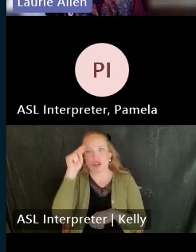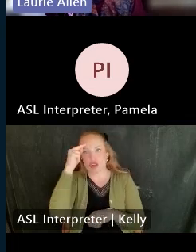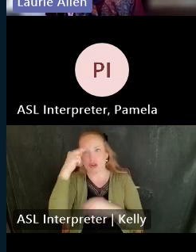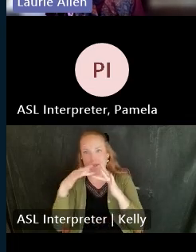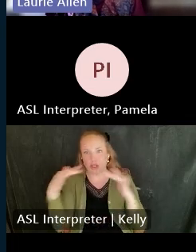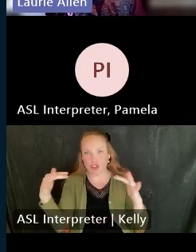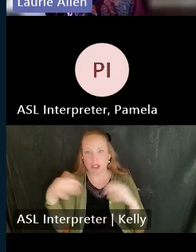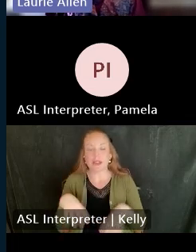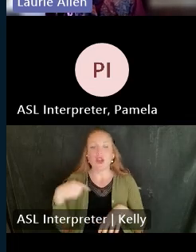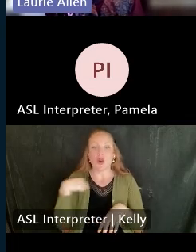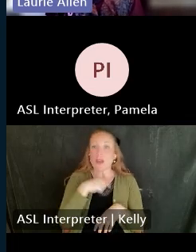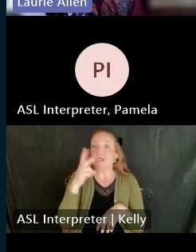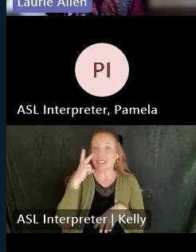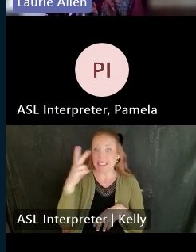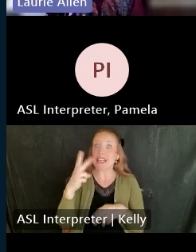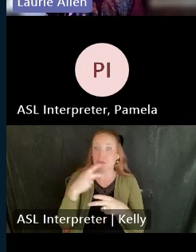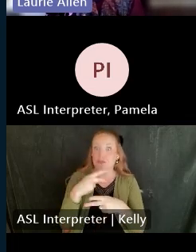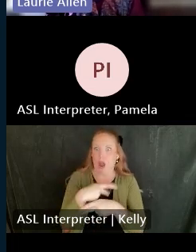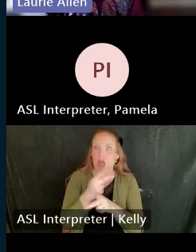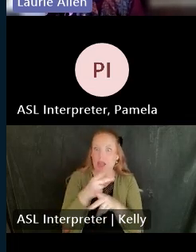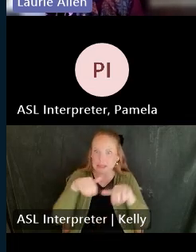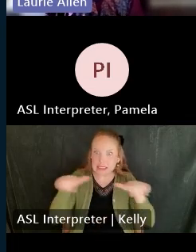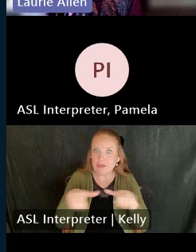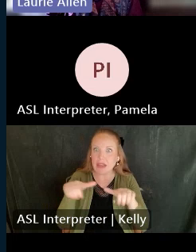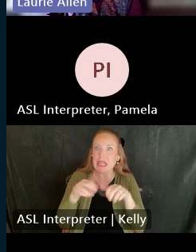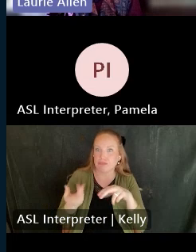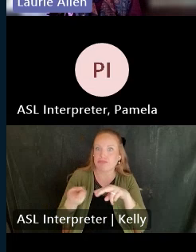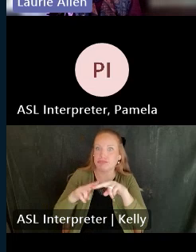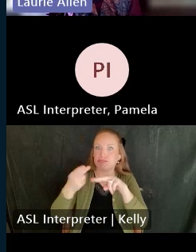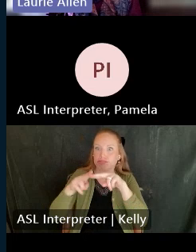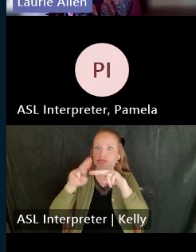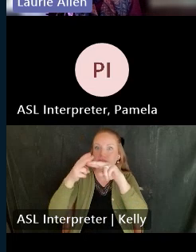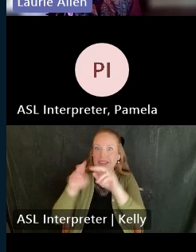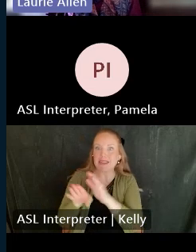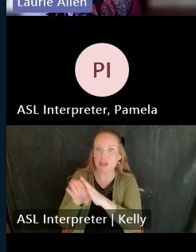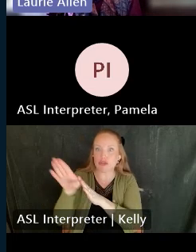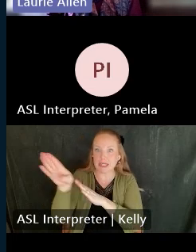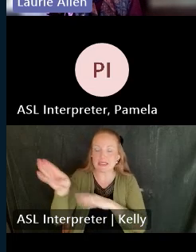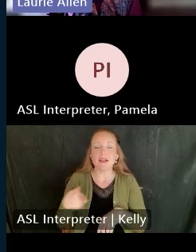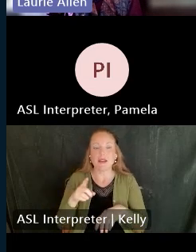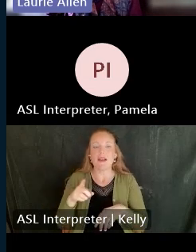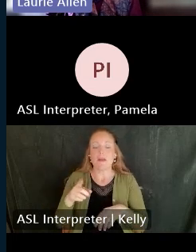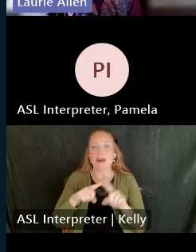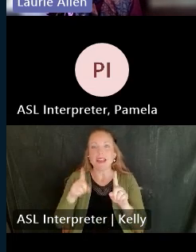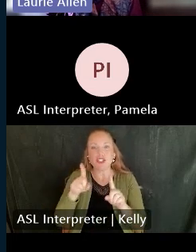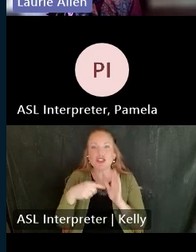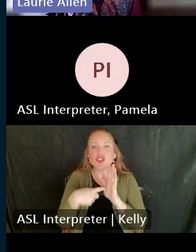We've seen that in previous studies. But what this study really emphasized was the human impact of Copilot on employees.